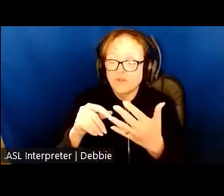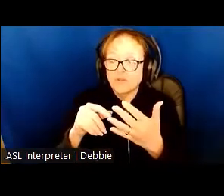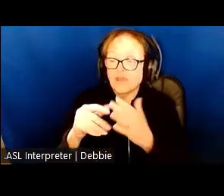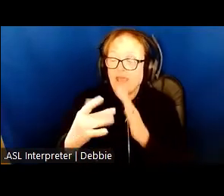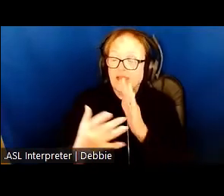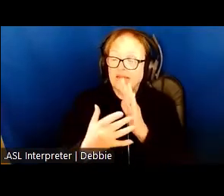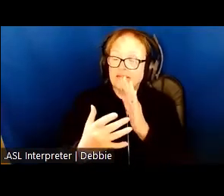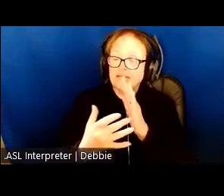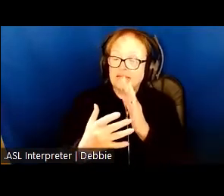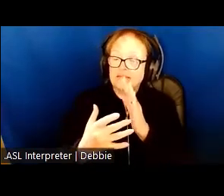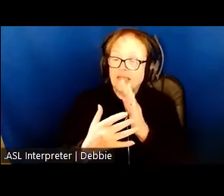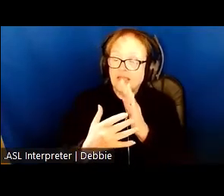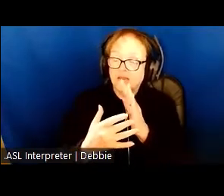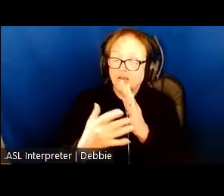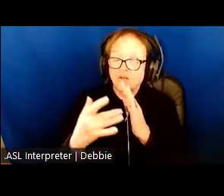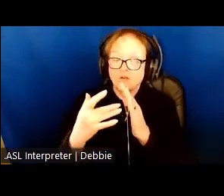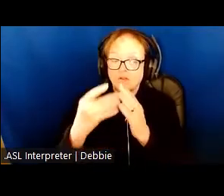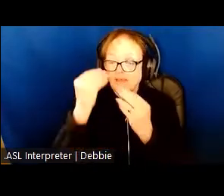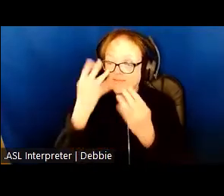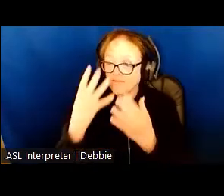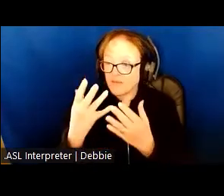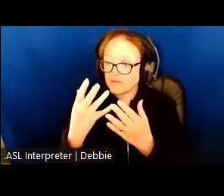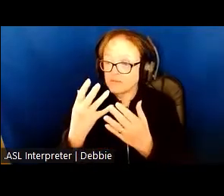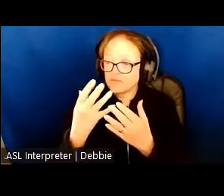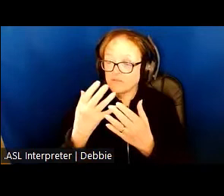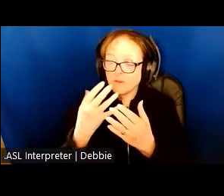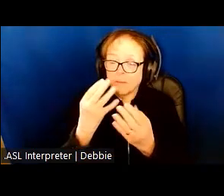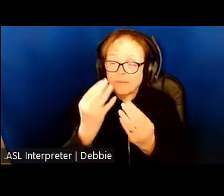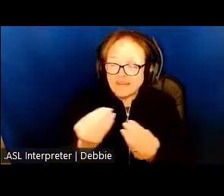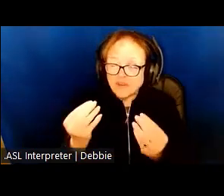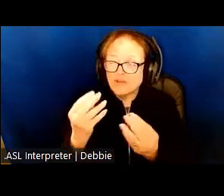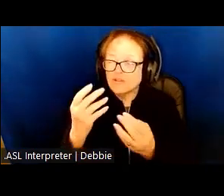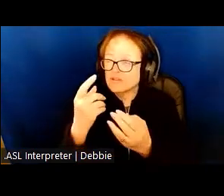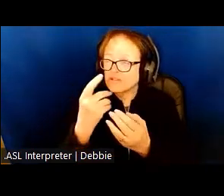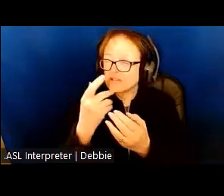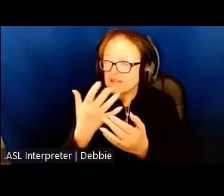techniques, materials, and technical processes related to the creation of the work samples